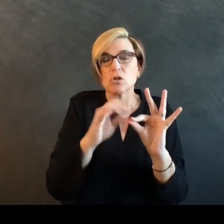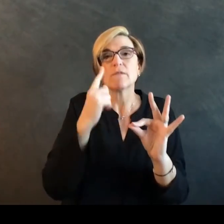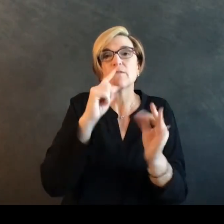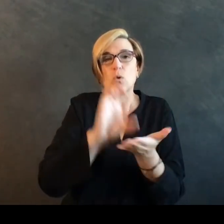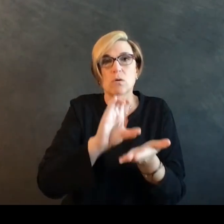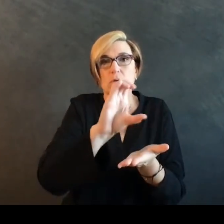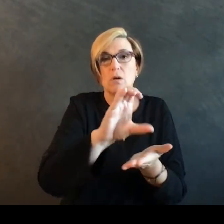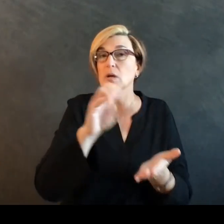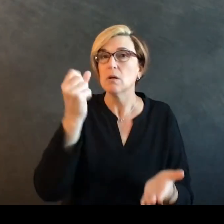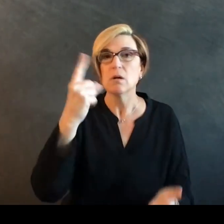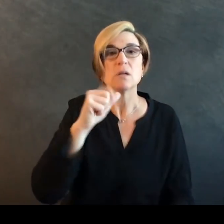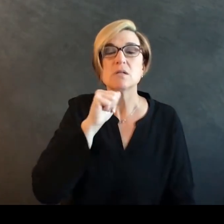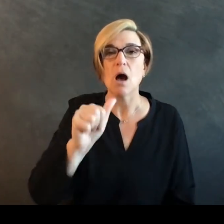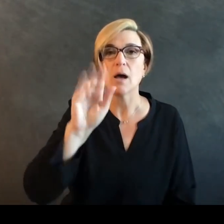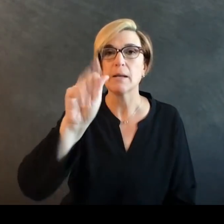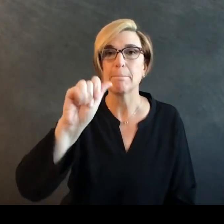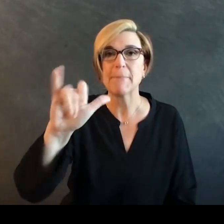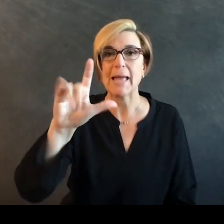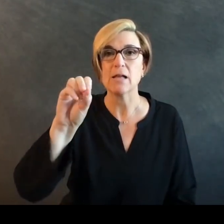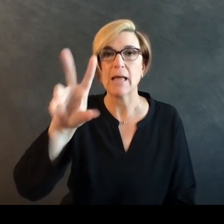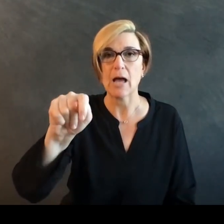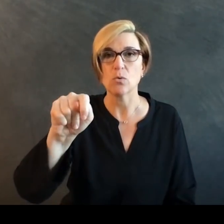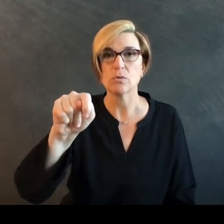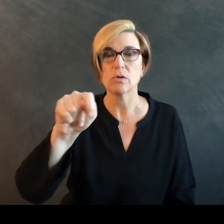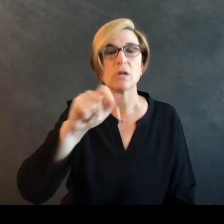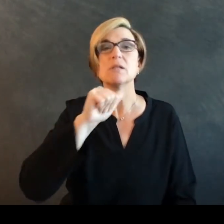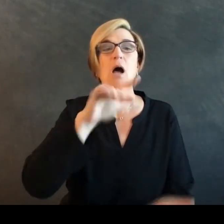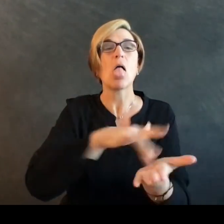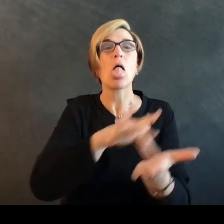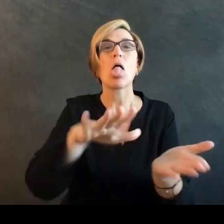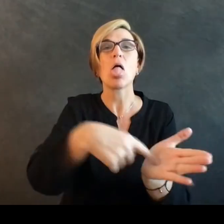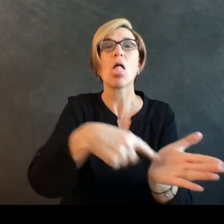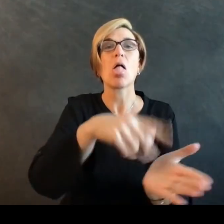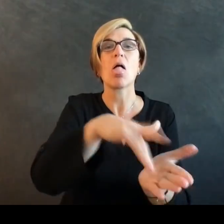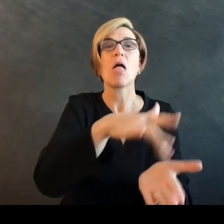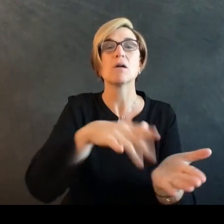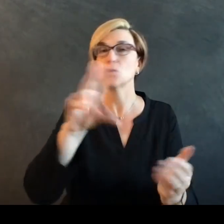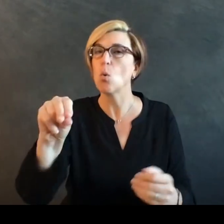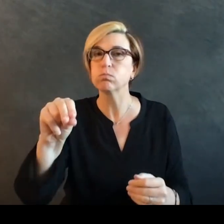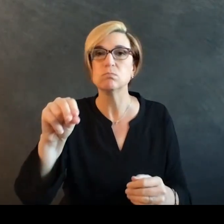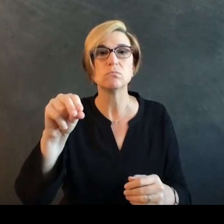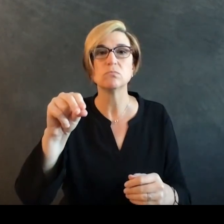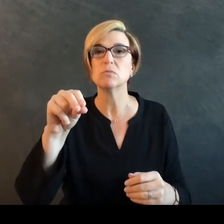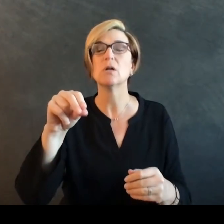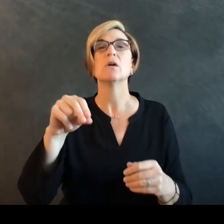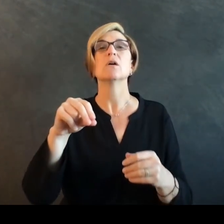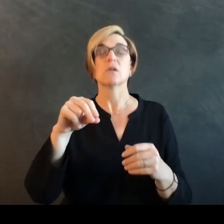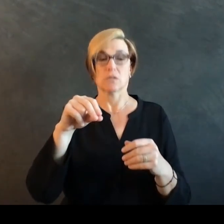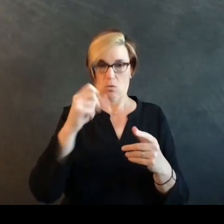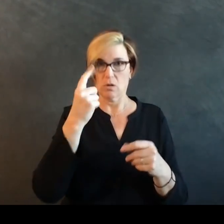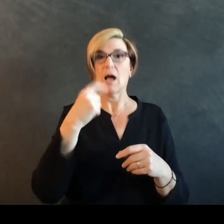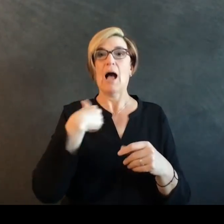and I will be working once we get our advice from our financial advisors we get the applications from the airlines I'll be working very closely with the